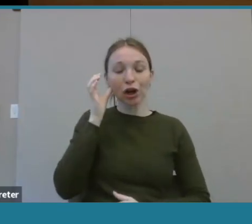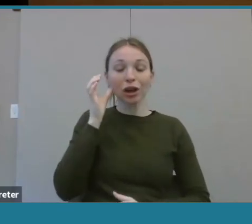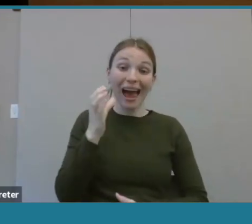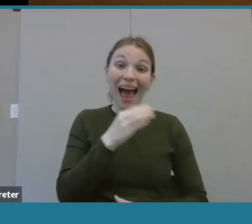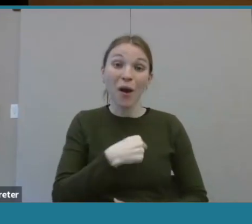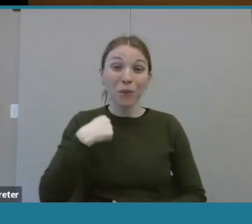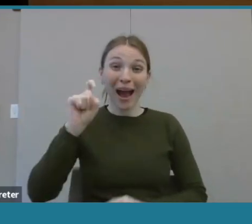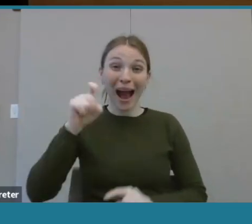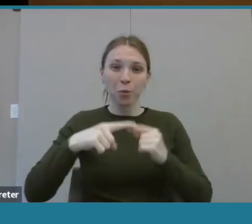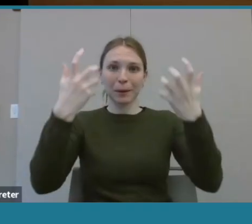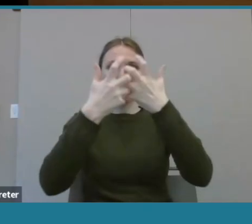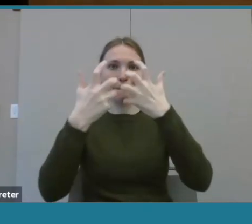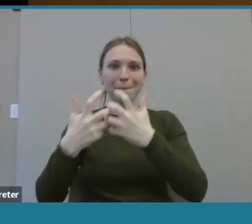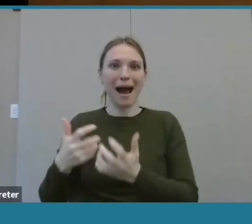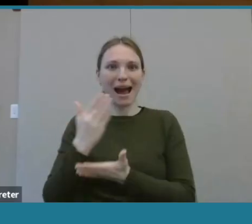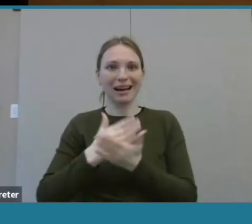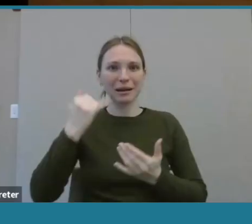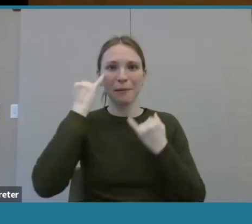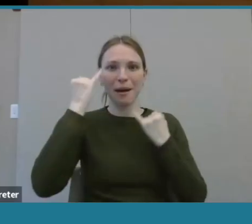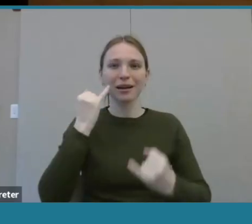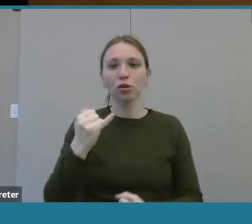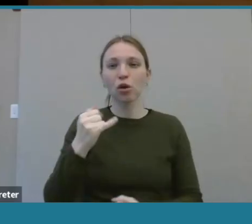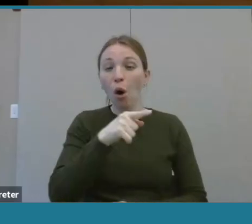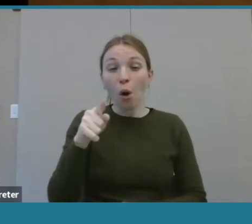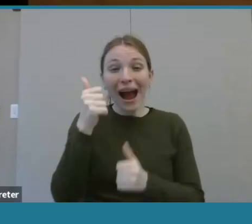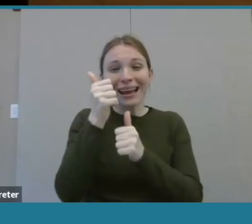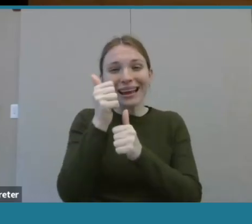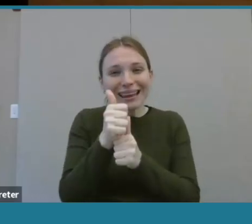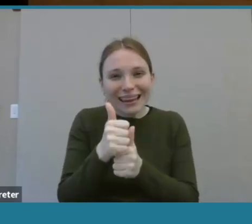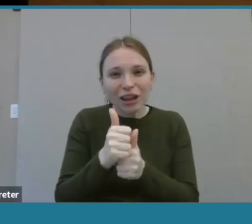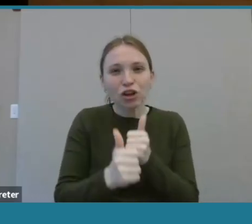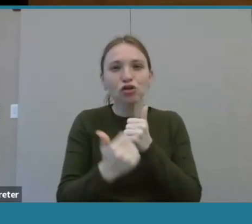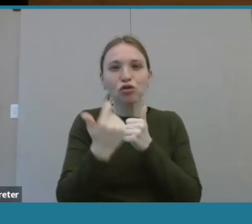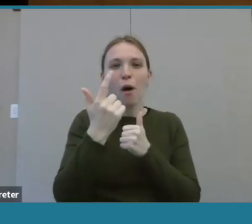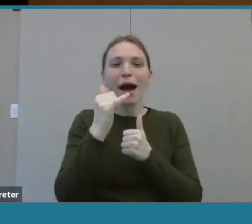So each Post-it note is a unique bit of feedback and information that we received